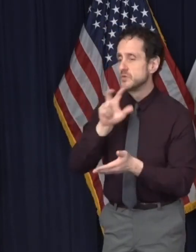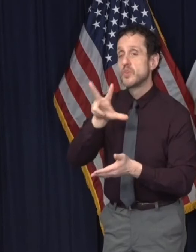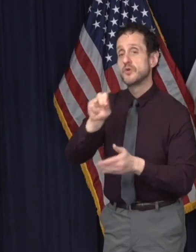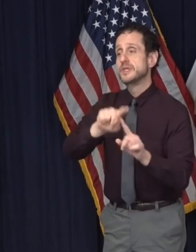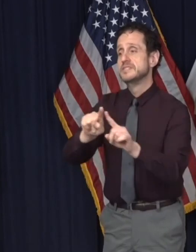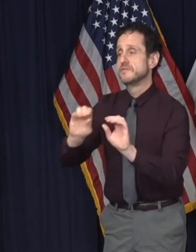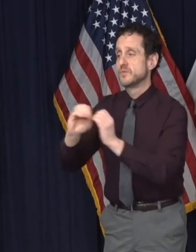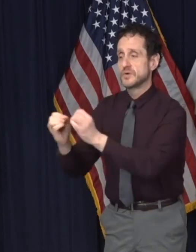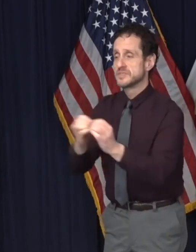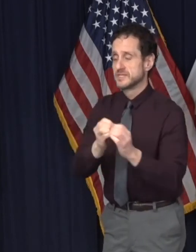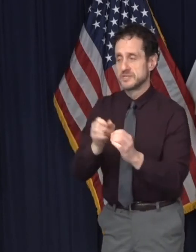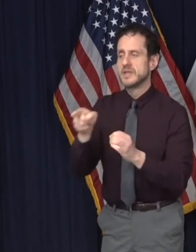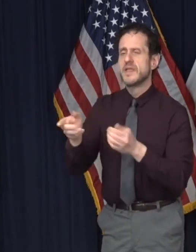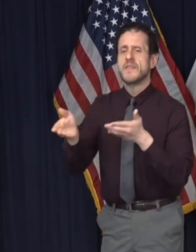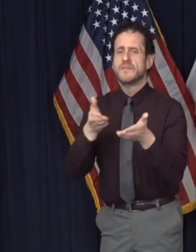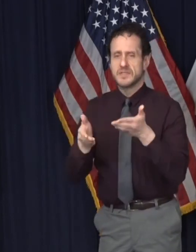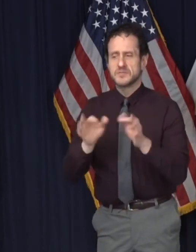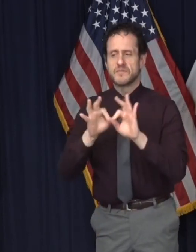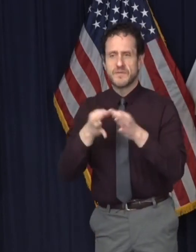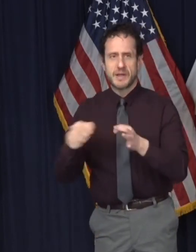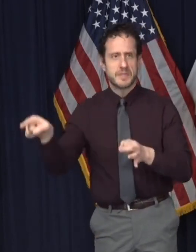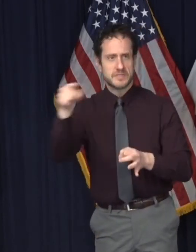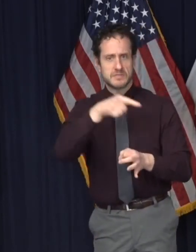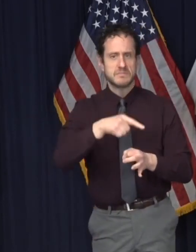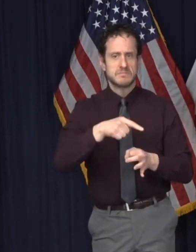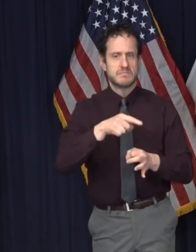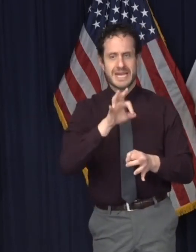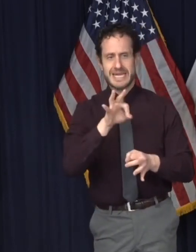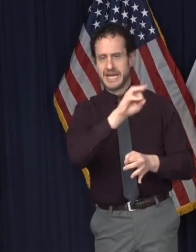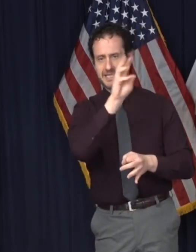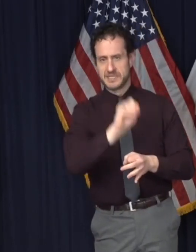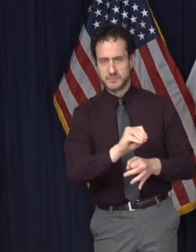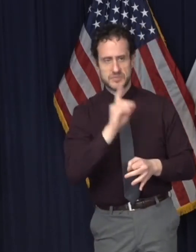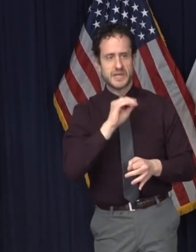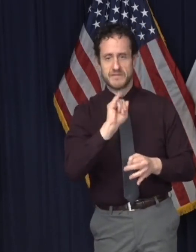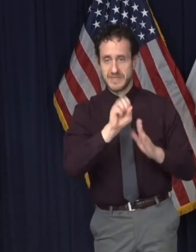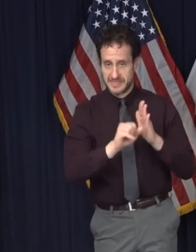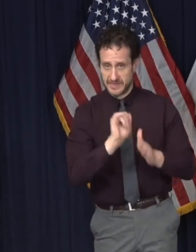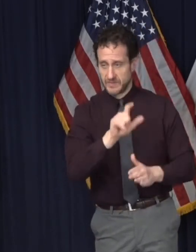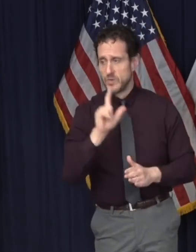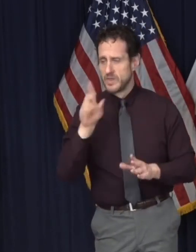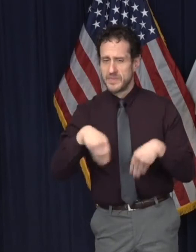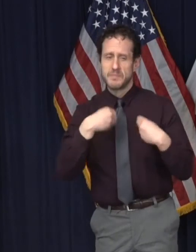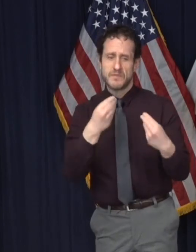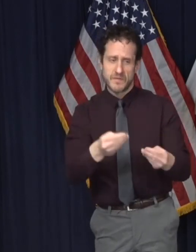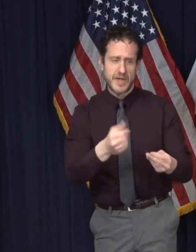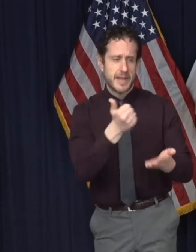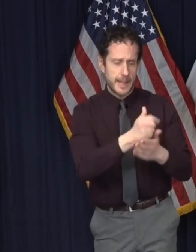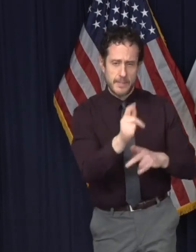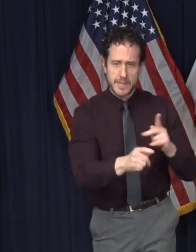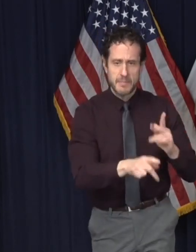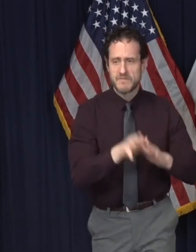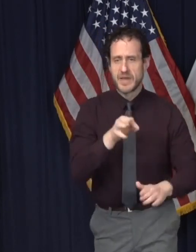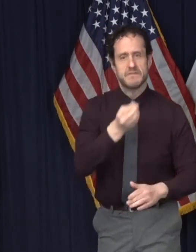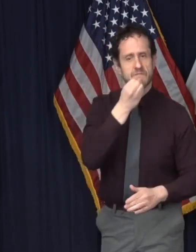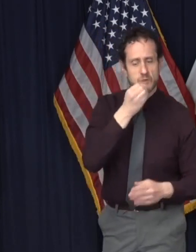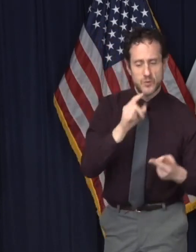30 ORGANIZATIONS THAT SERVE FAMILIES ACROSS 96% OF OUR STATE'S POPULATION BY PROVIDING